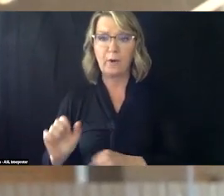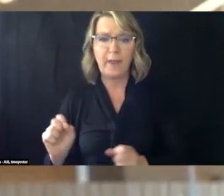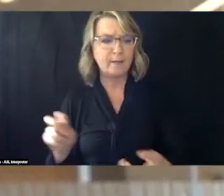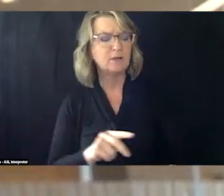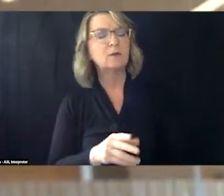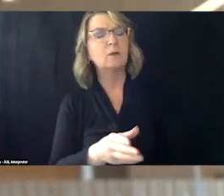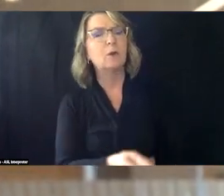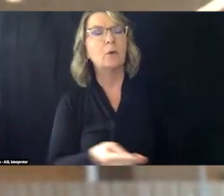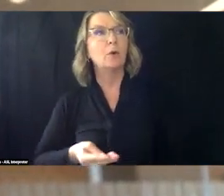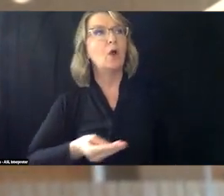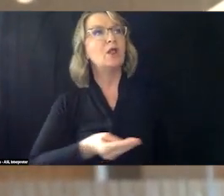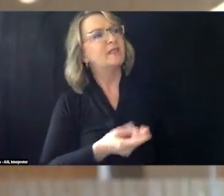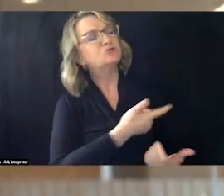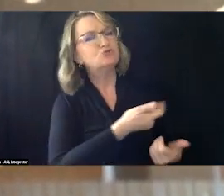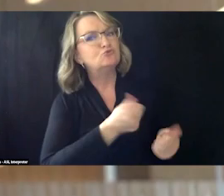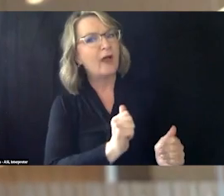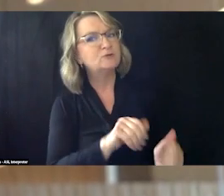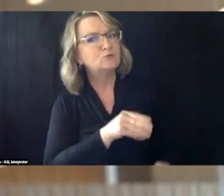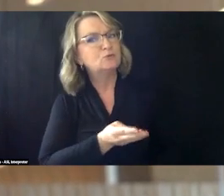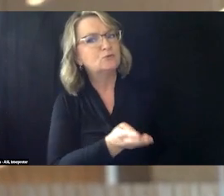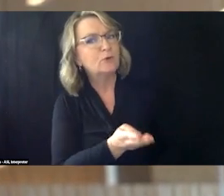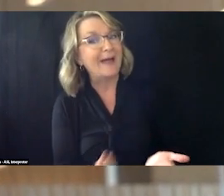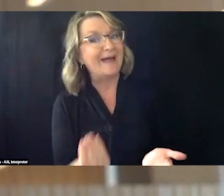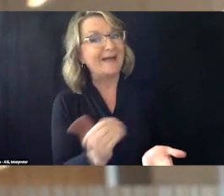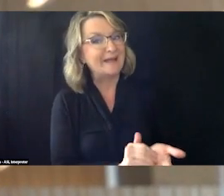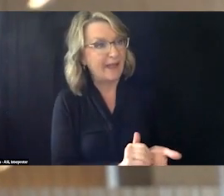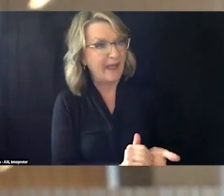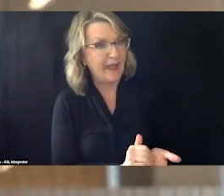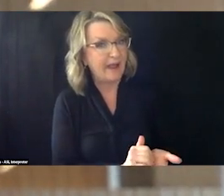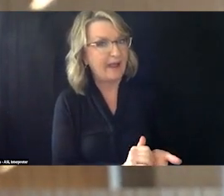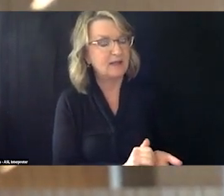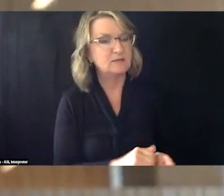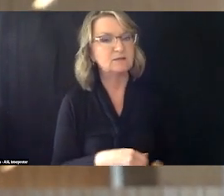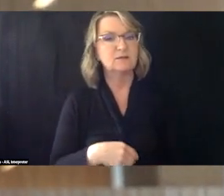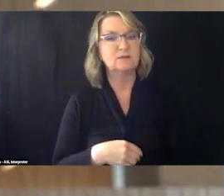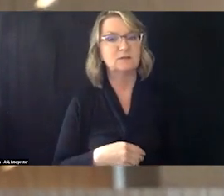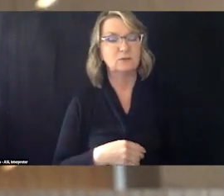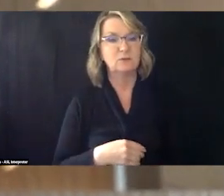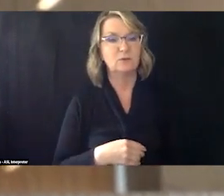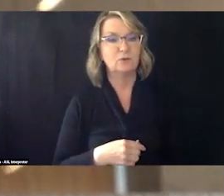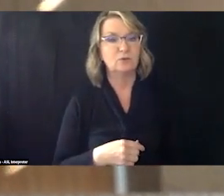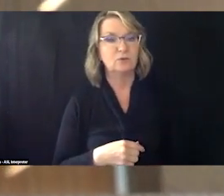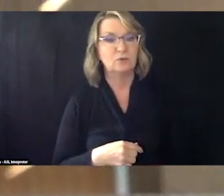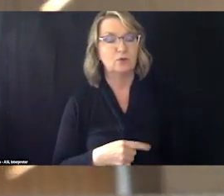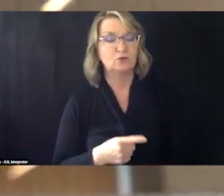the voter well let's attempt to re-insert this ballot but since we inserted it first